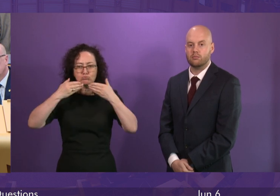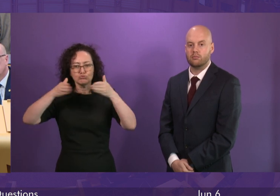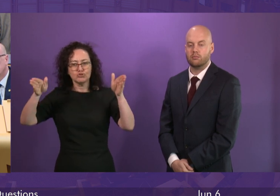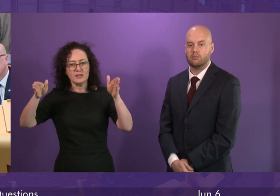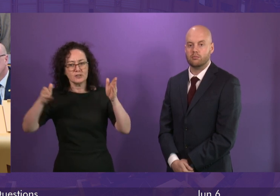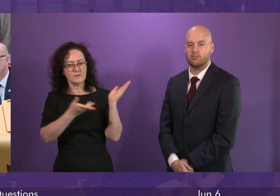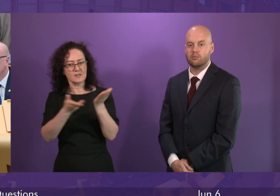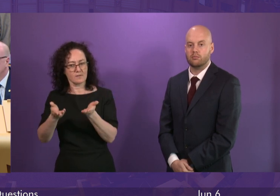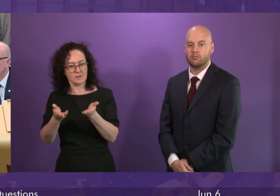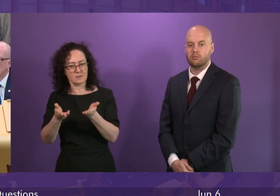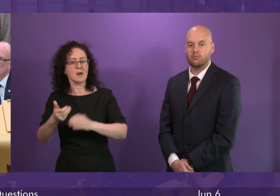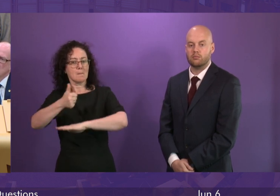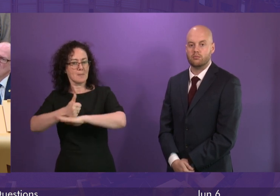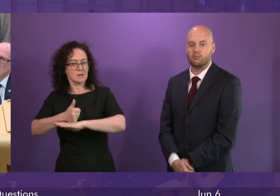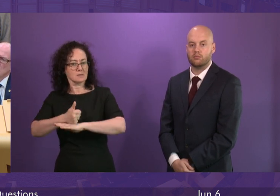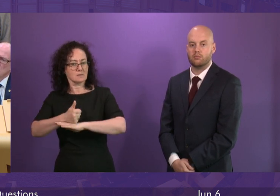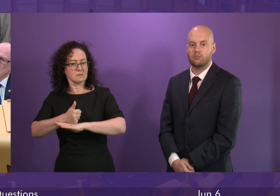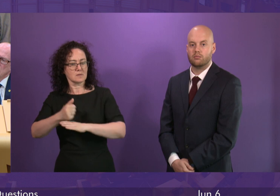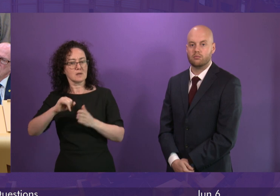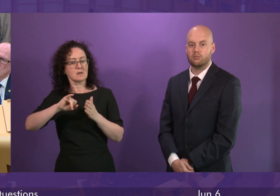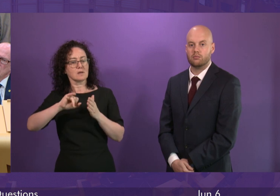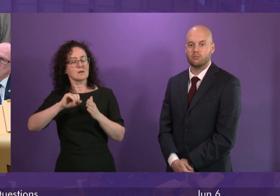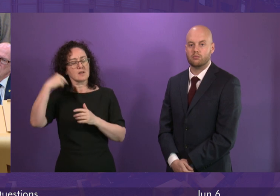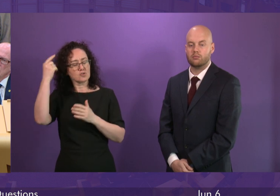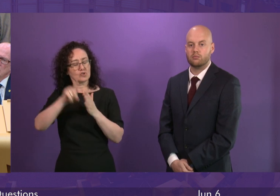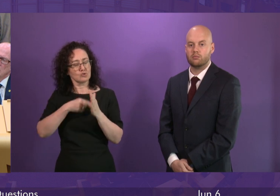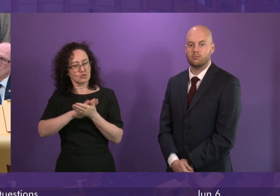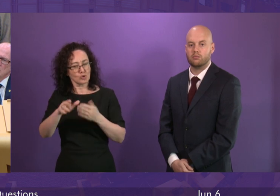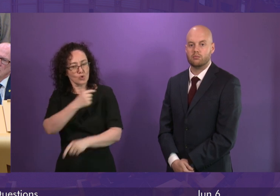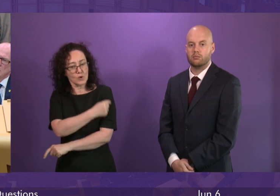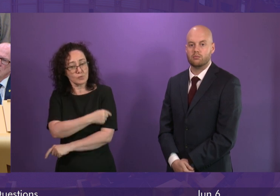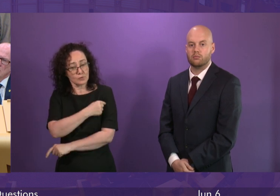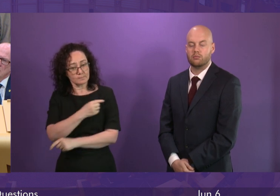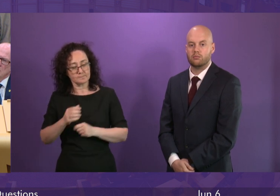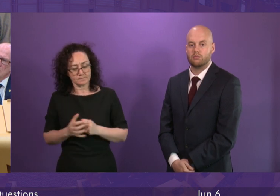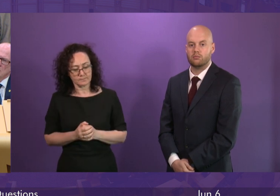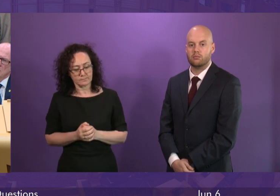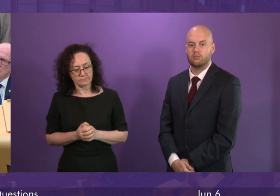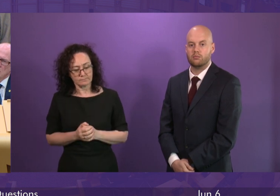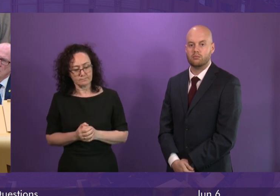hospital. It is critical that the sizeable population in the West Lothian area is supported